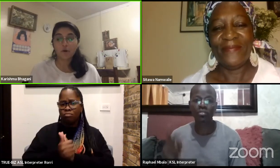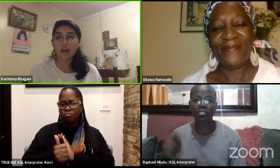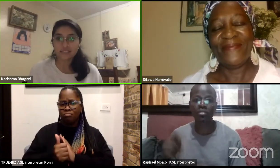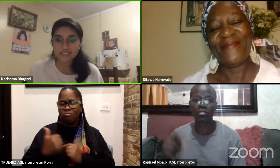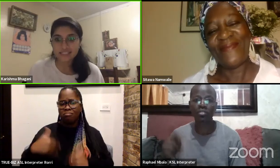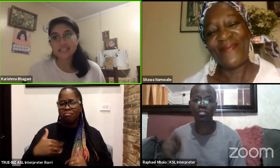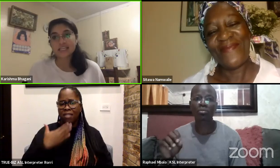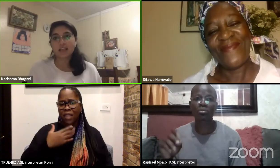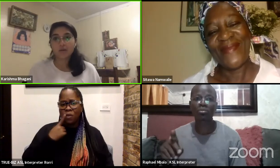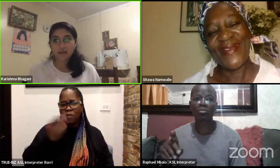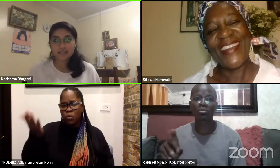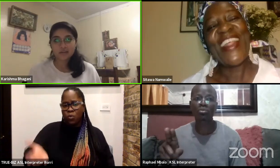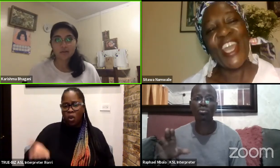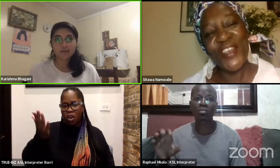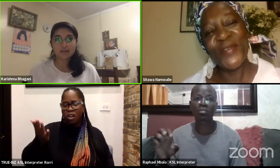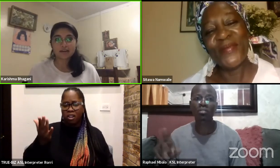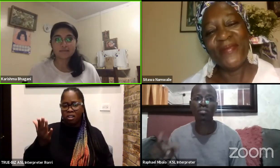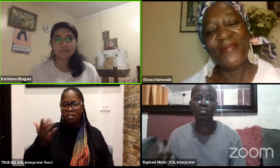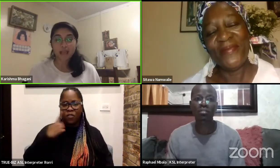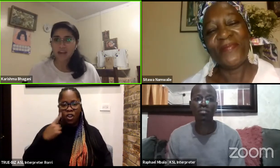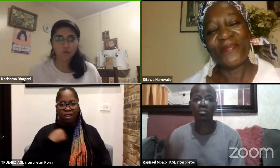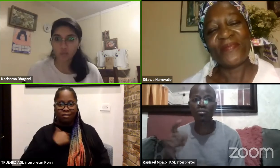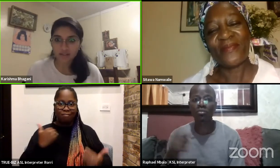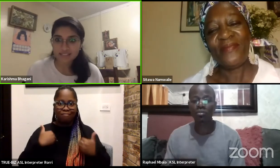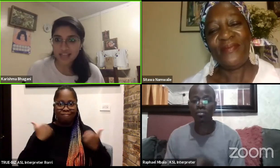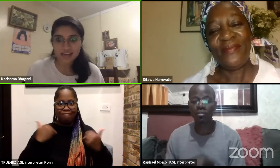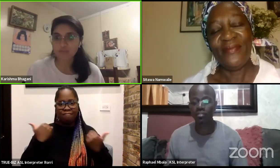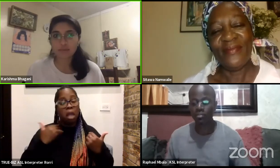for us the young ones and the old ones and everybody